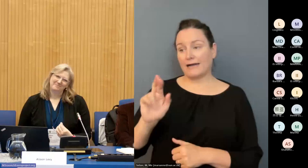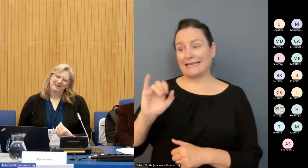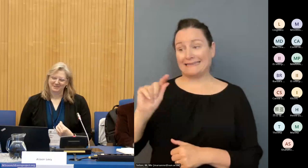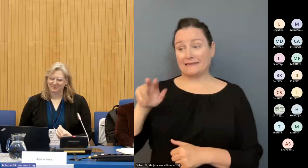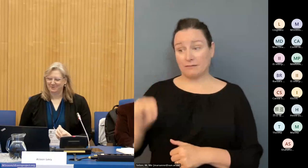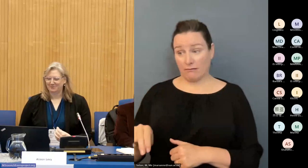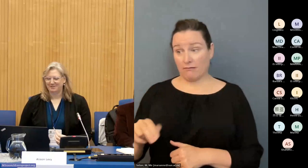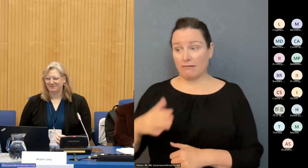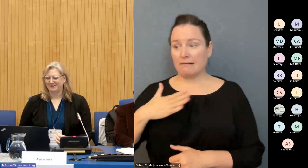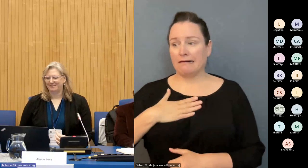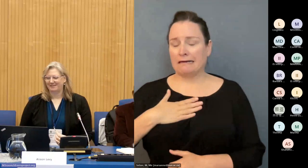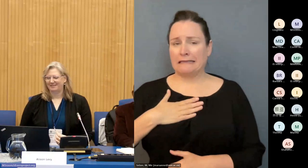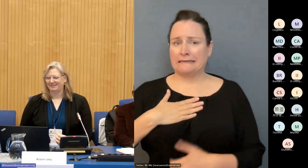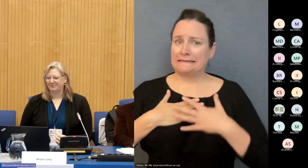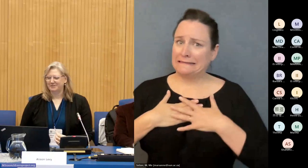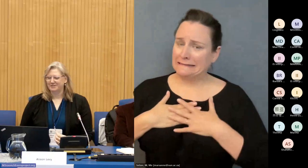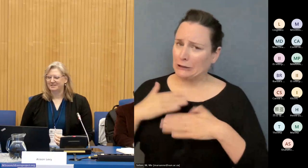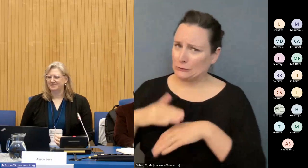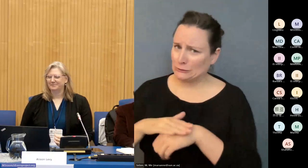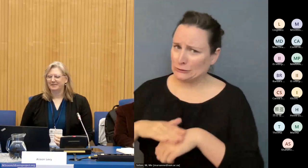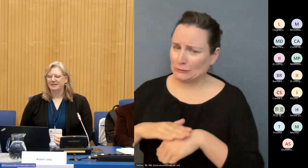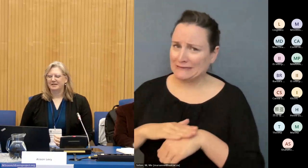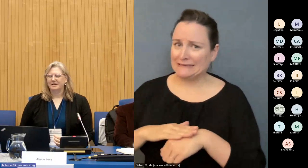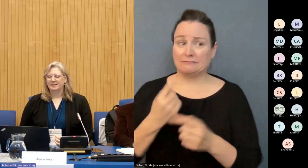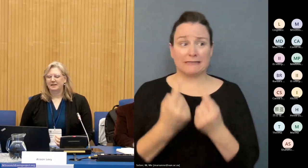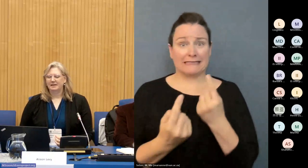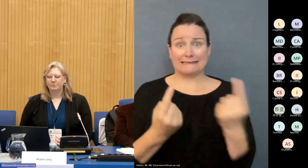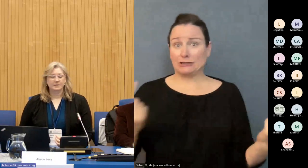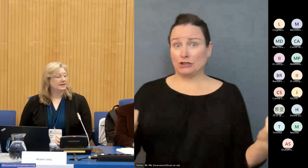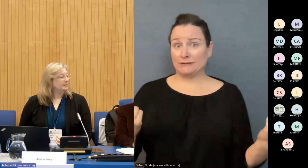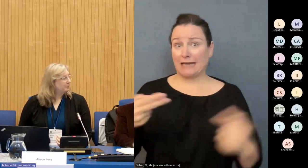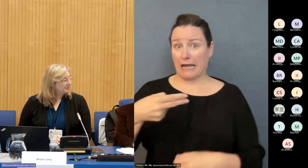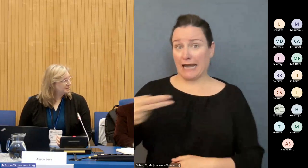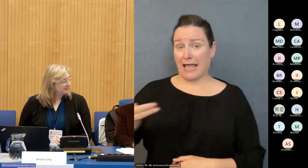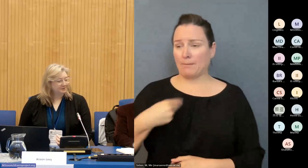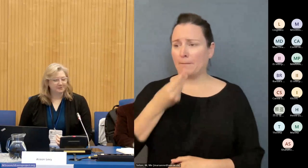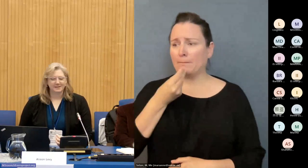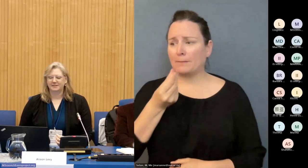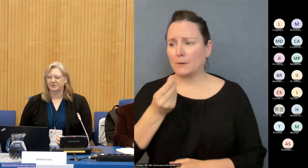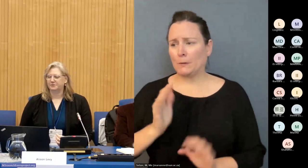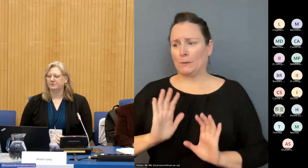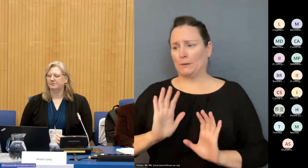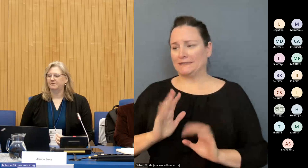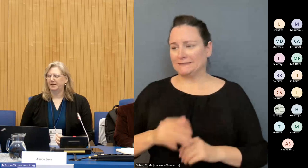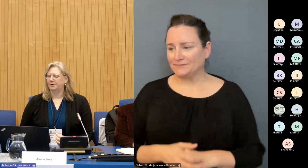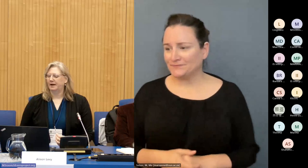I am not as familiar with different languages. He works on a project titled digital video